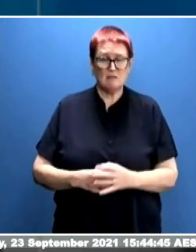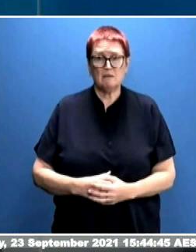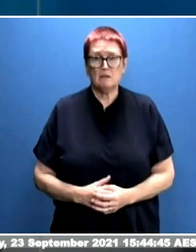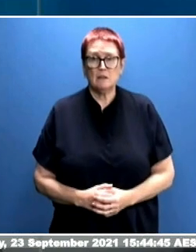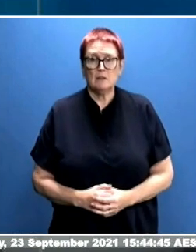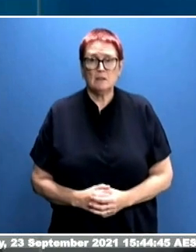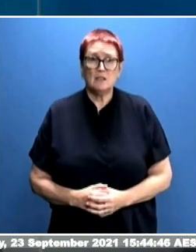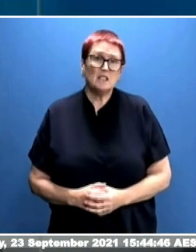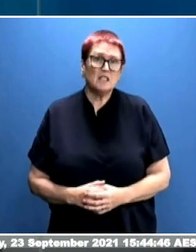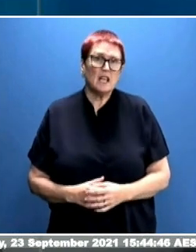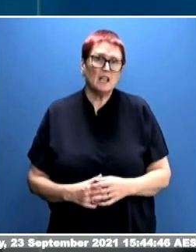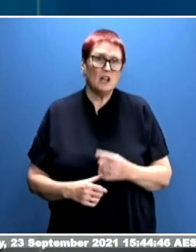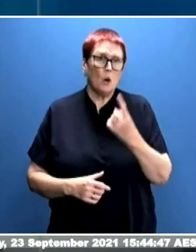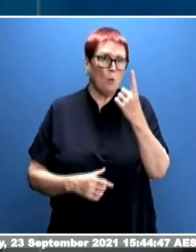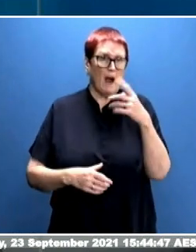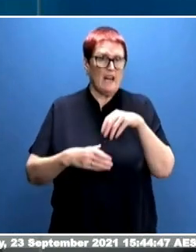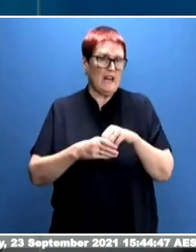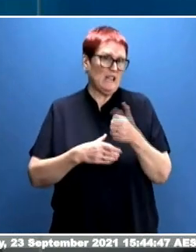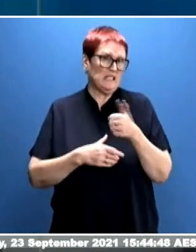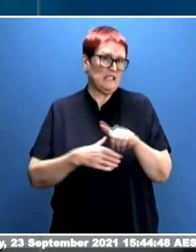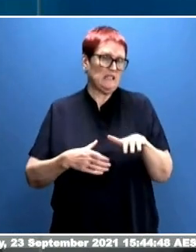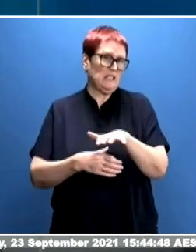One in 60. One in 60, yes.